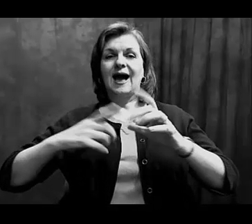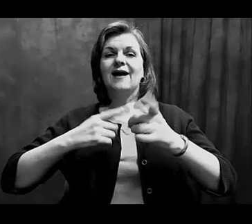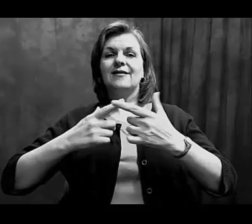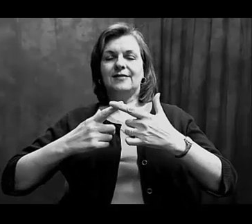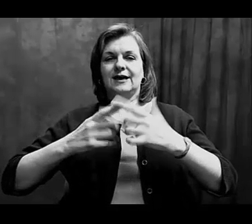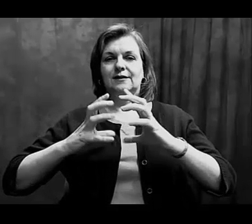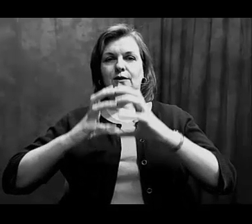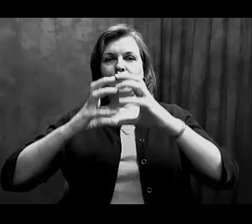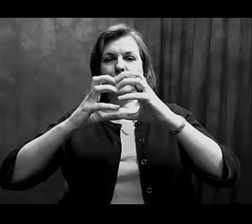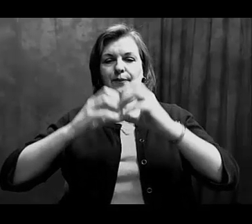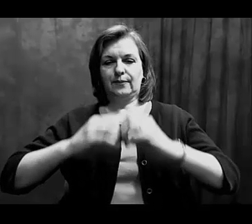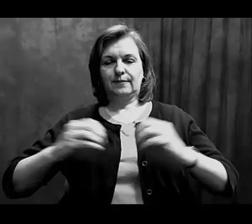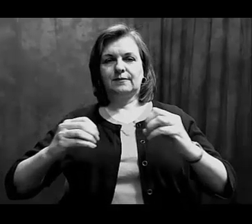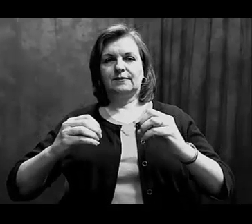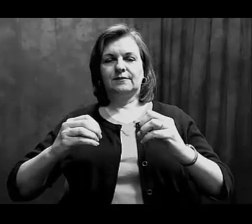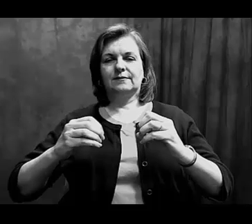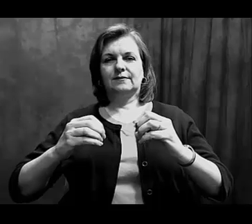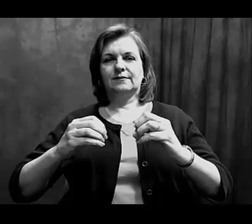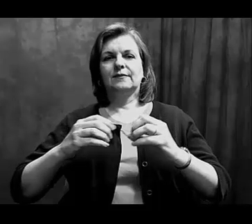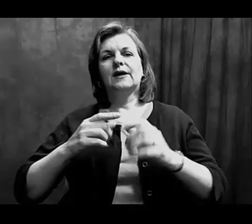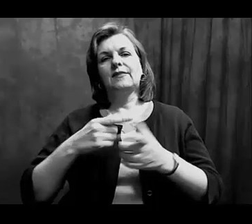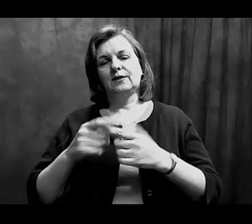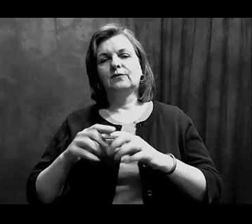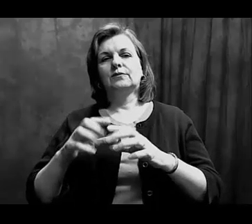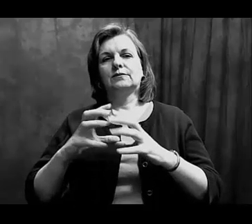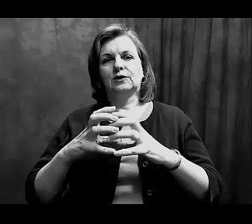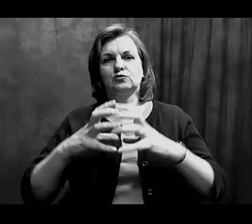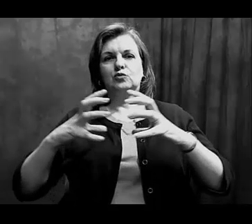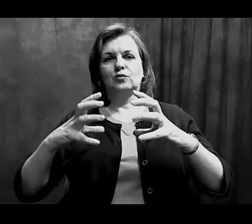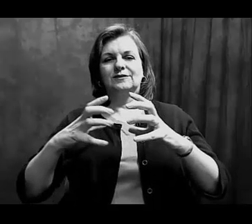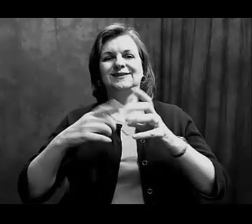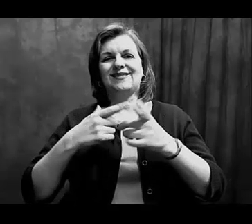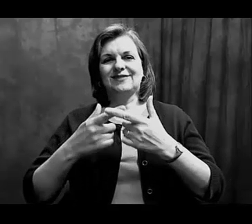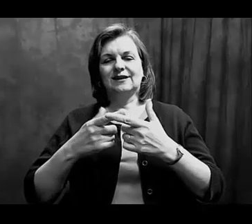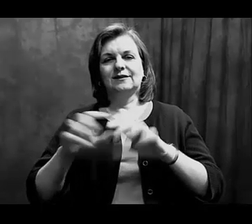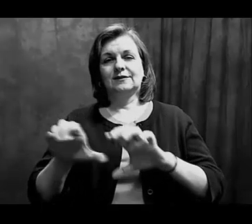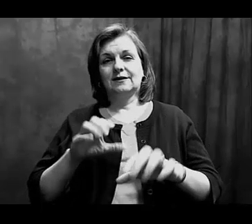and then we go through mitosis or cell division